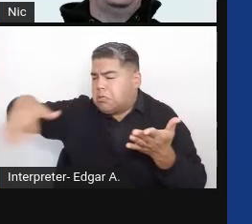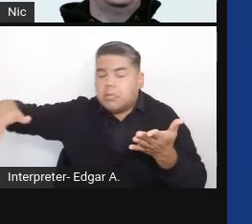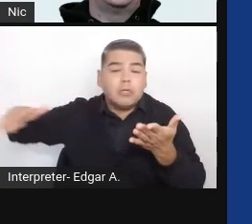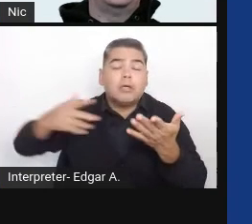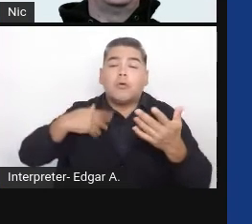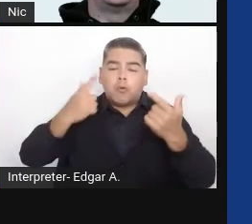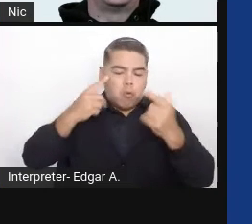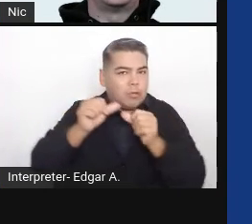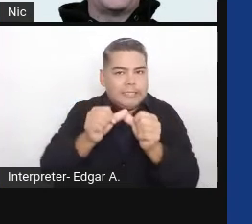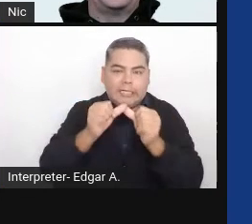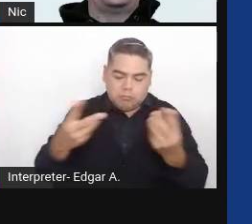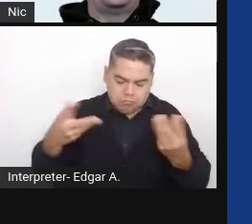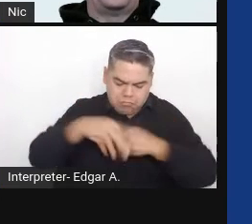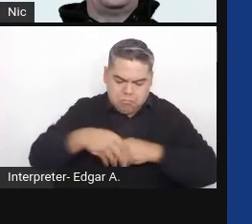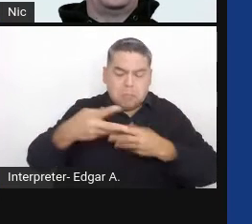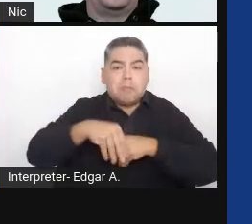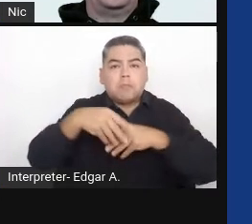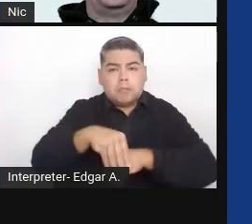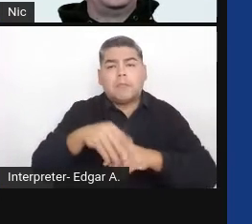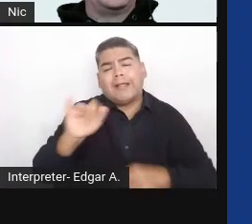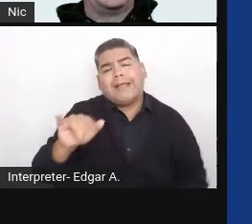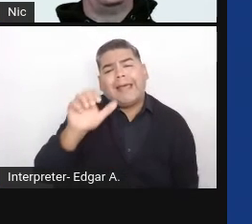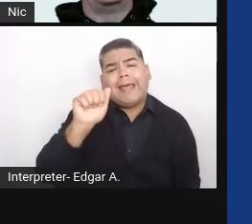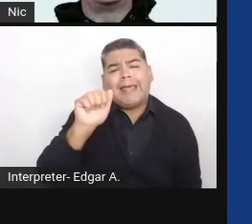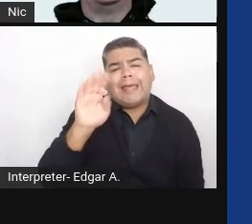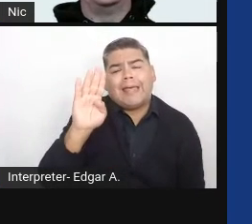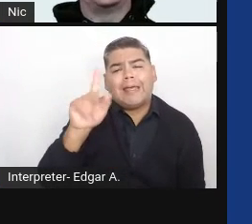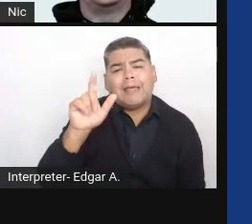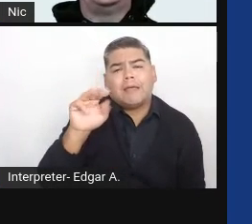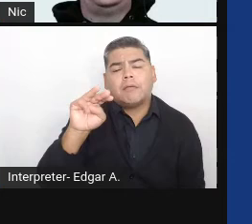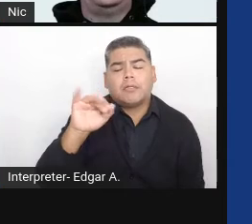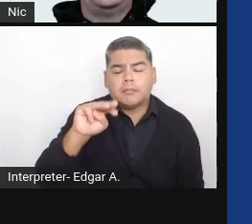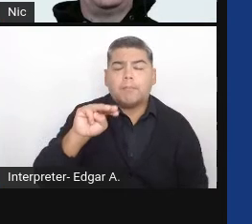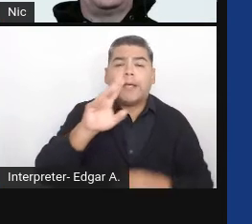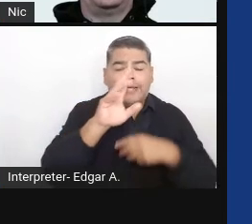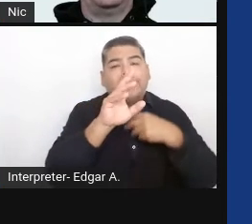Ableism is a societal problem. Ableism is a human problem.